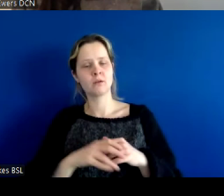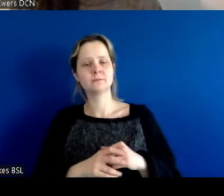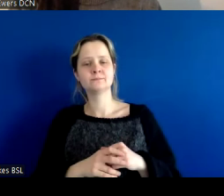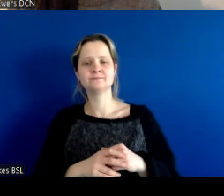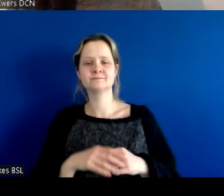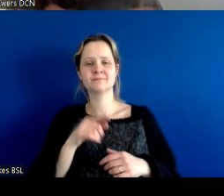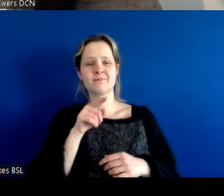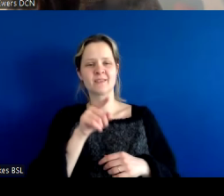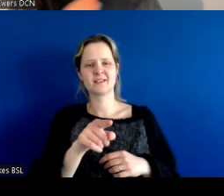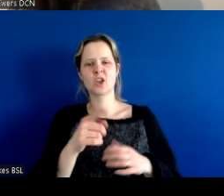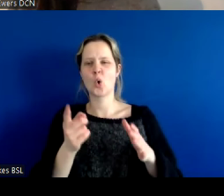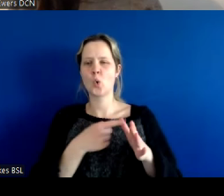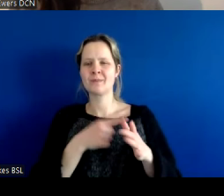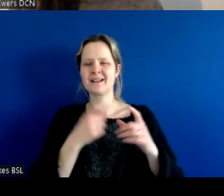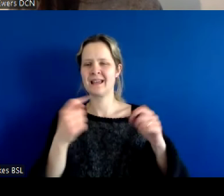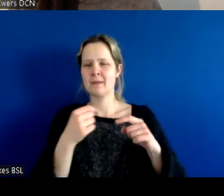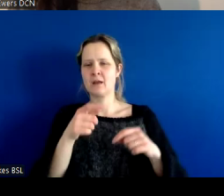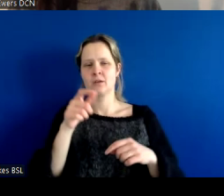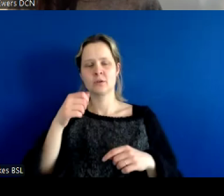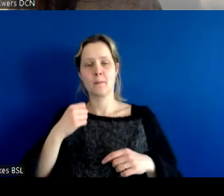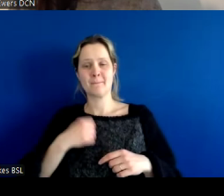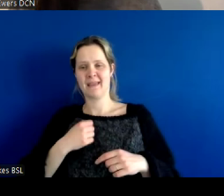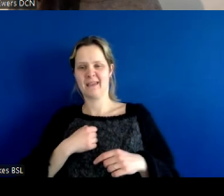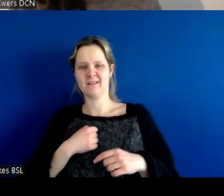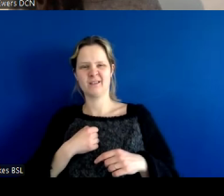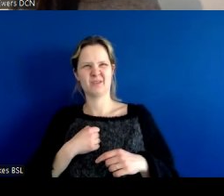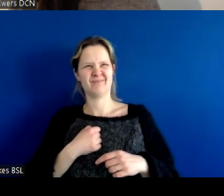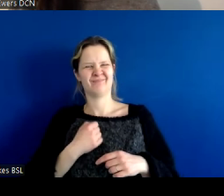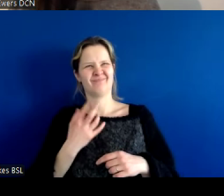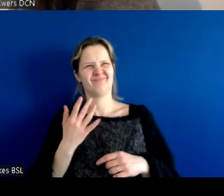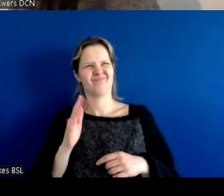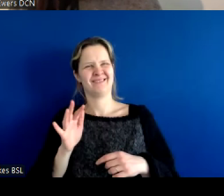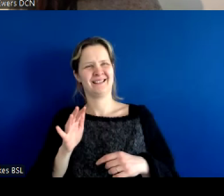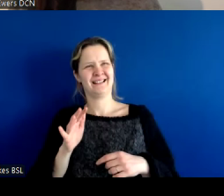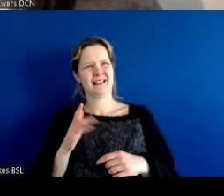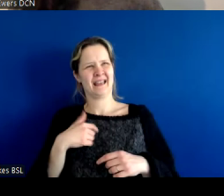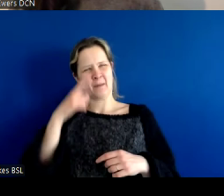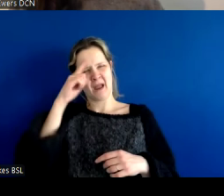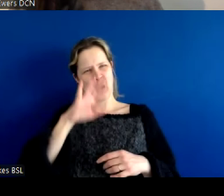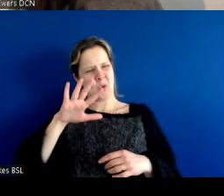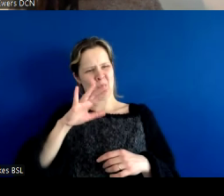This was after a period of inactivity on my part for about-- I think it was about four months.